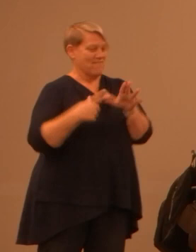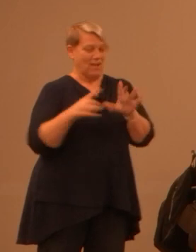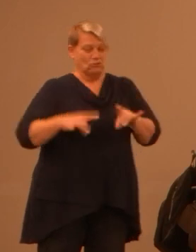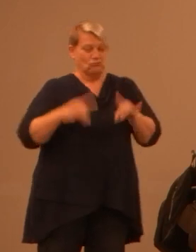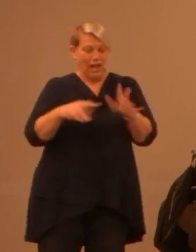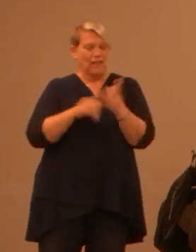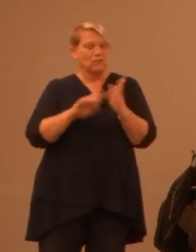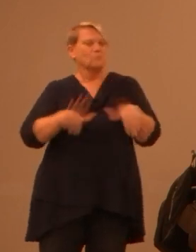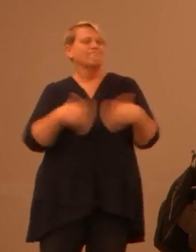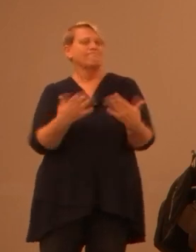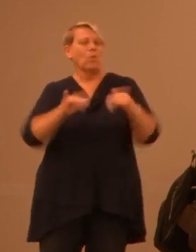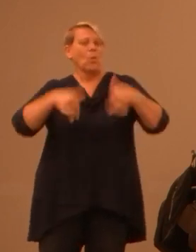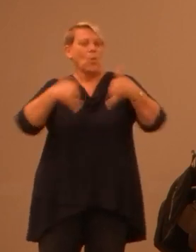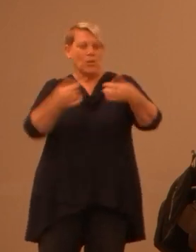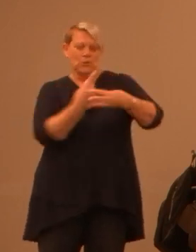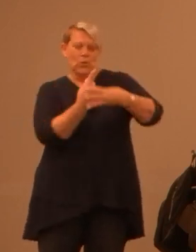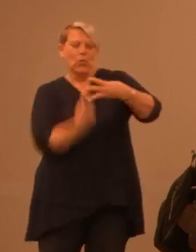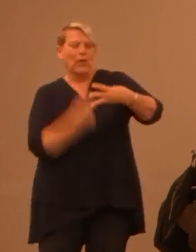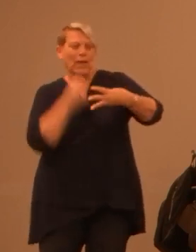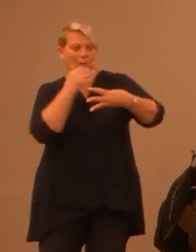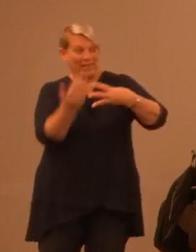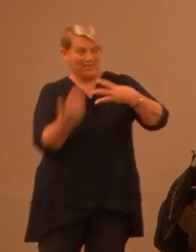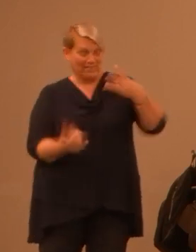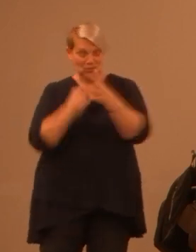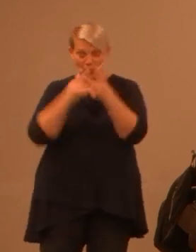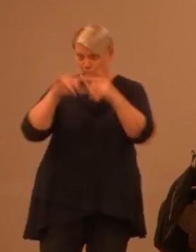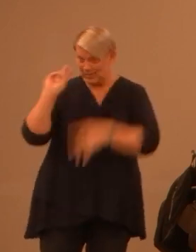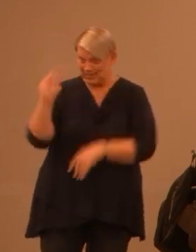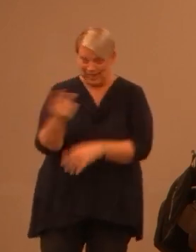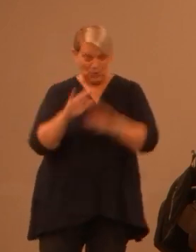those three awards I'll be giving out. So the second award presented tonight